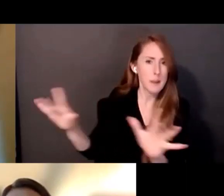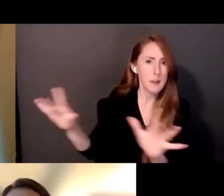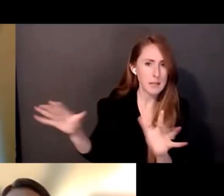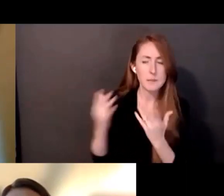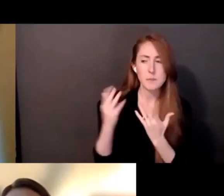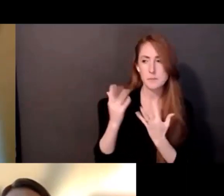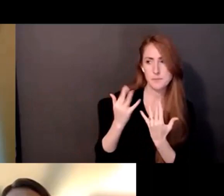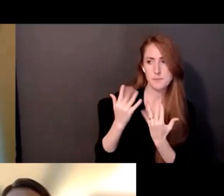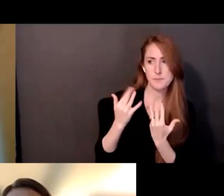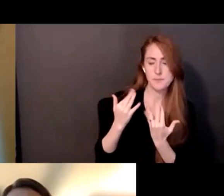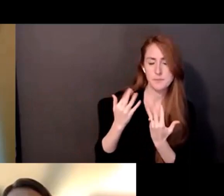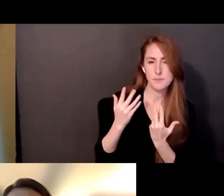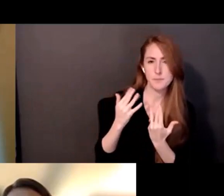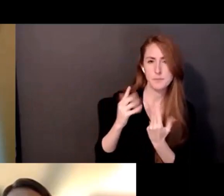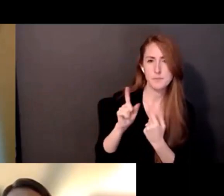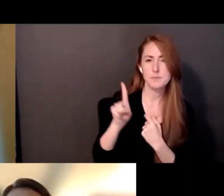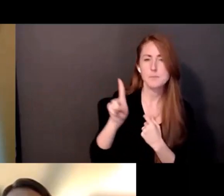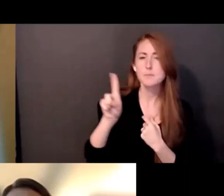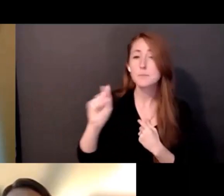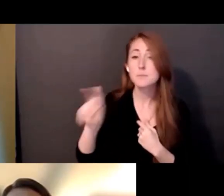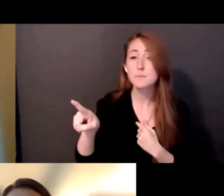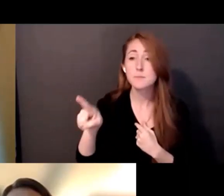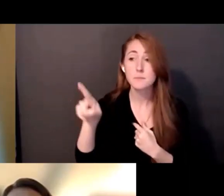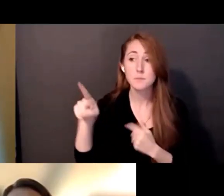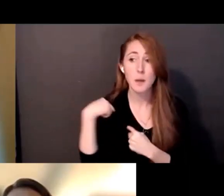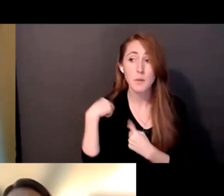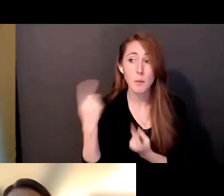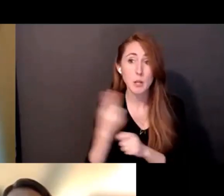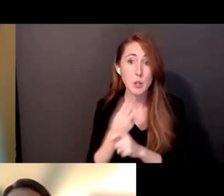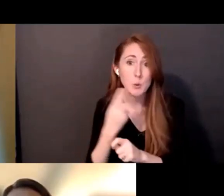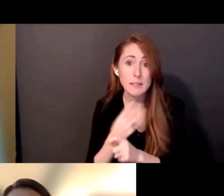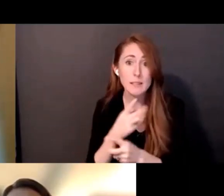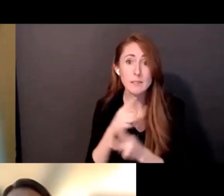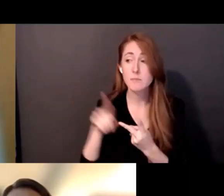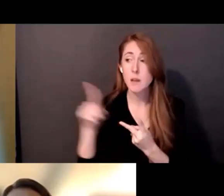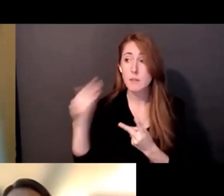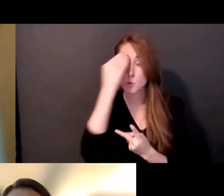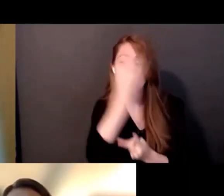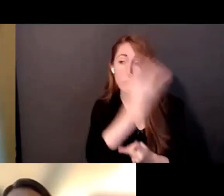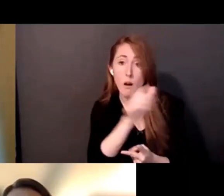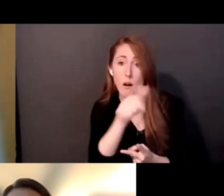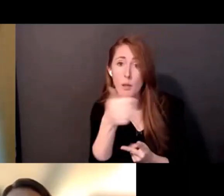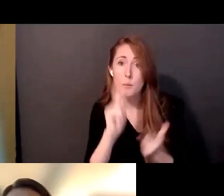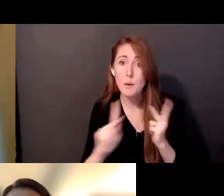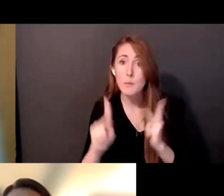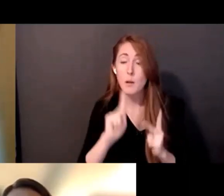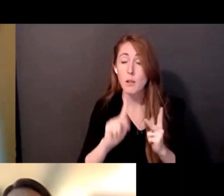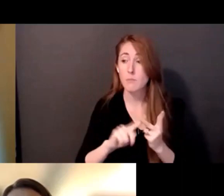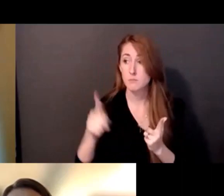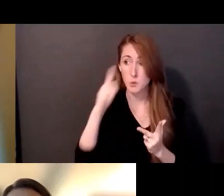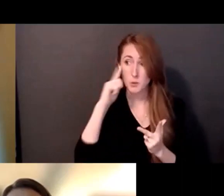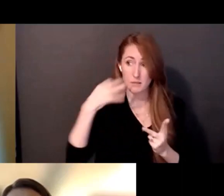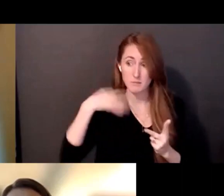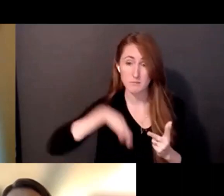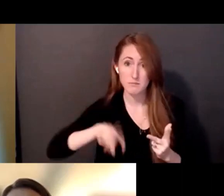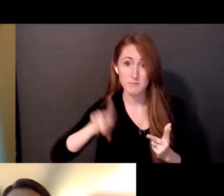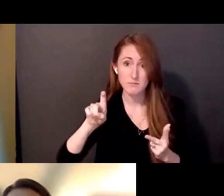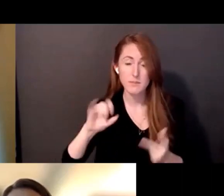Have you shared this with other people? What do you think about its usefulness? For the JDAPT, it was launched in March 2023,